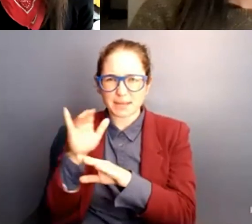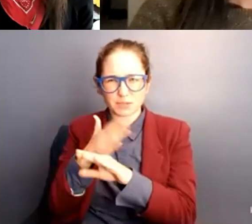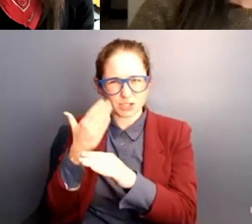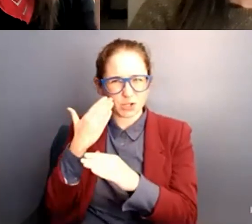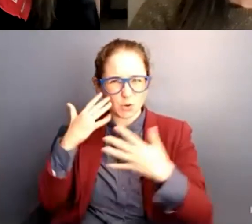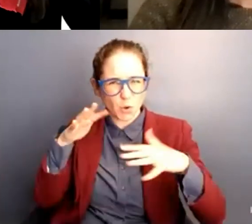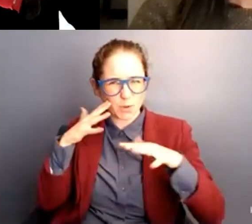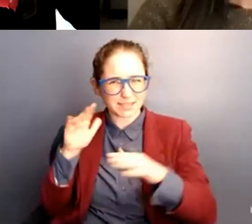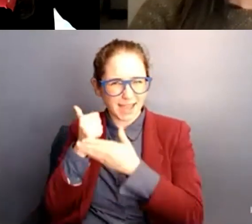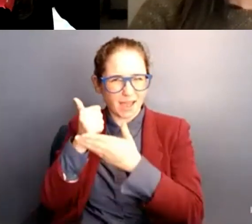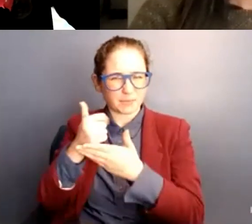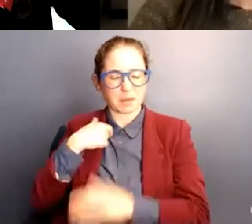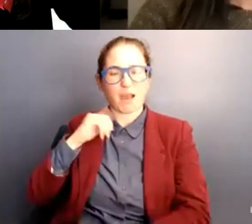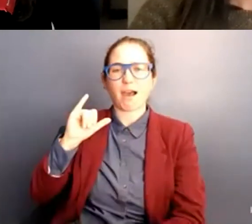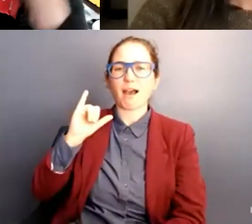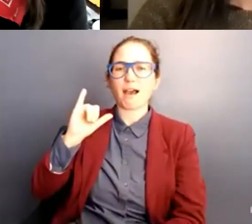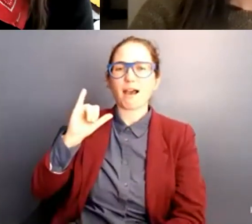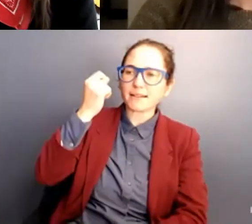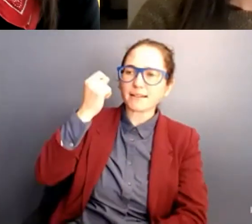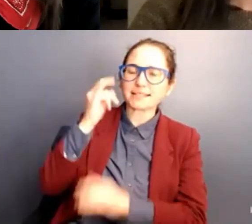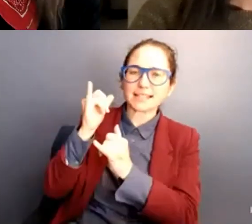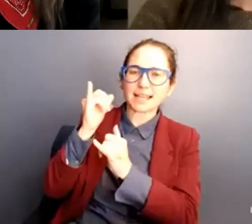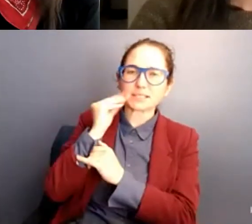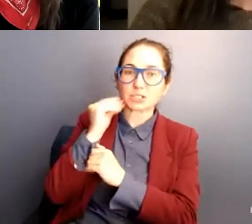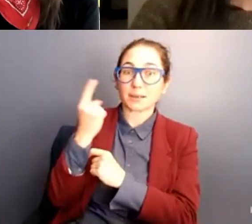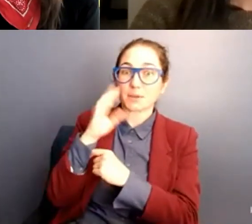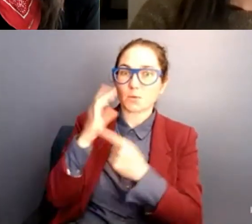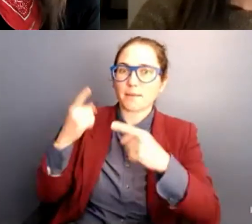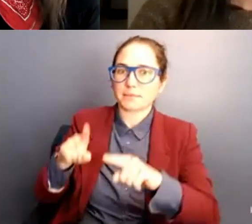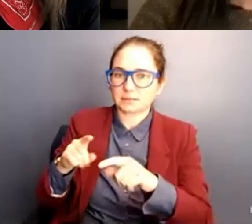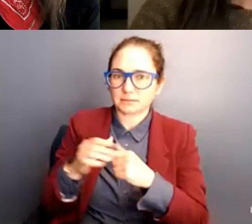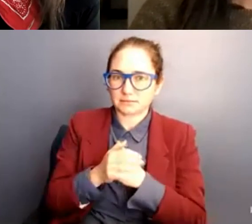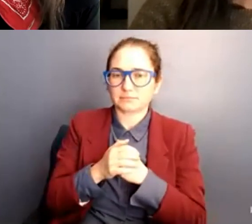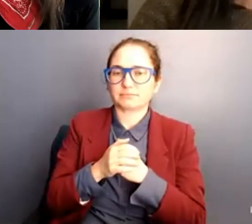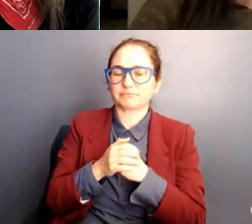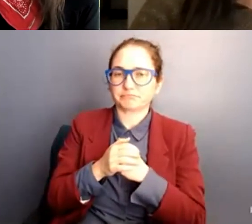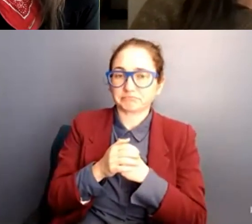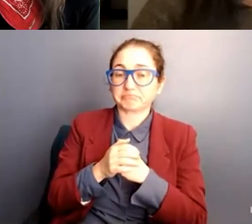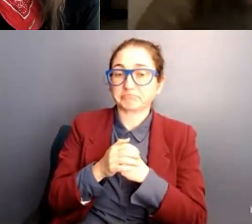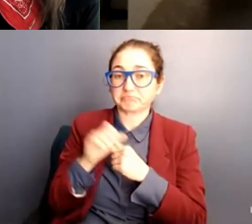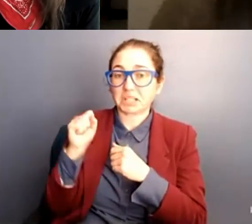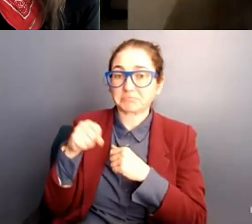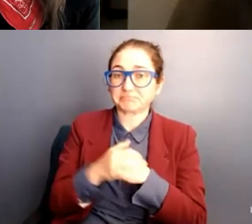like creepy little music. And that helps, you know. That experience